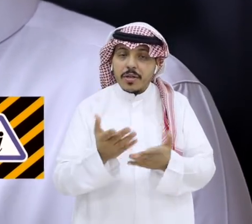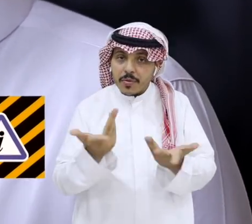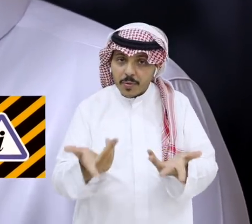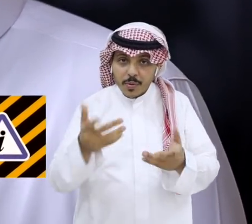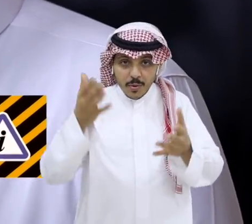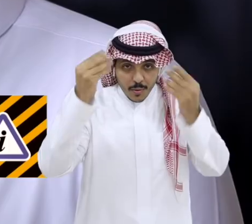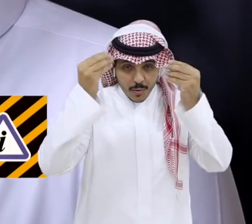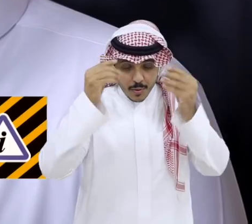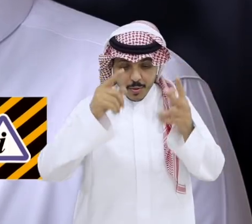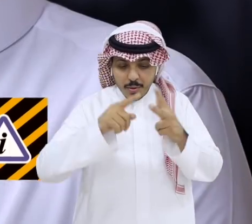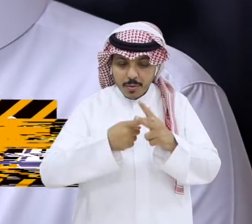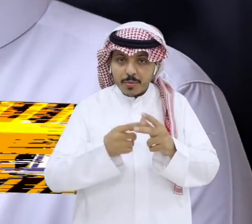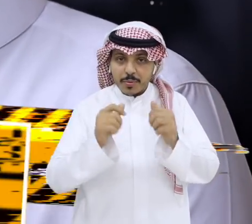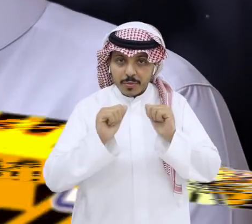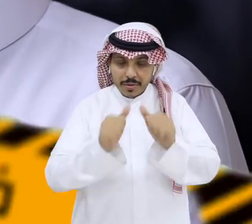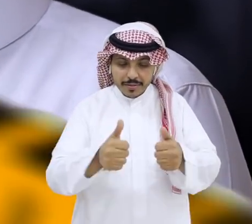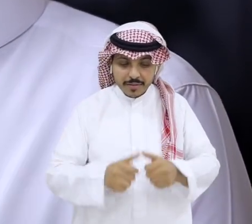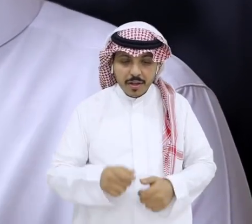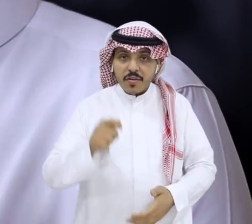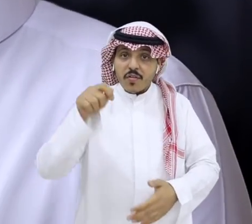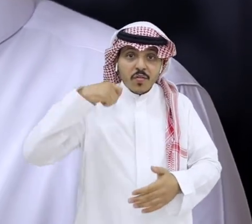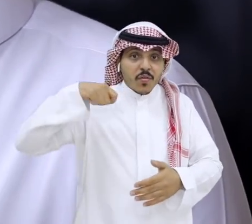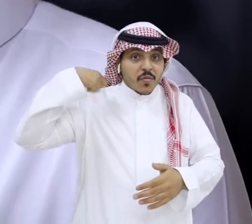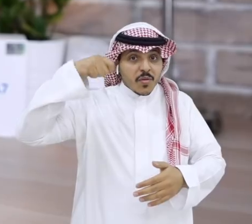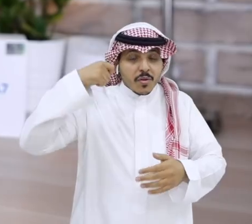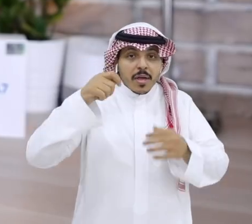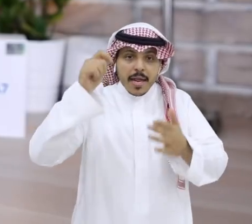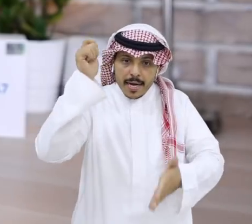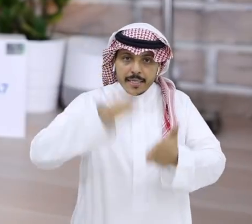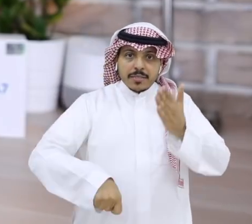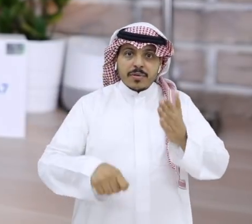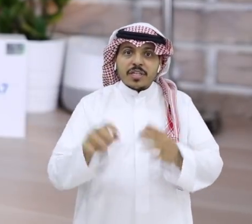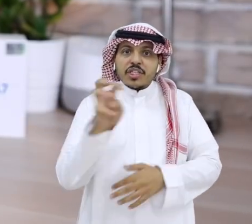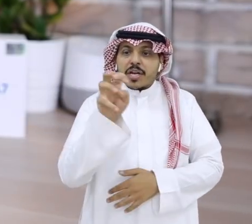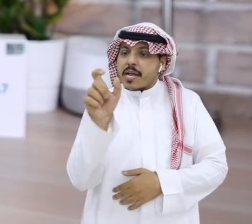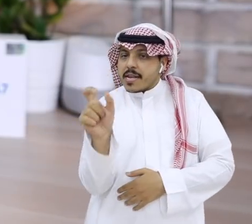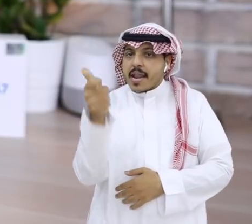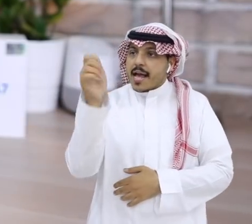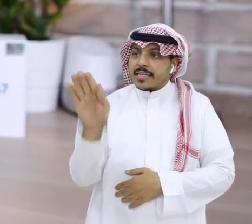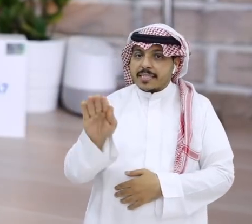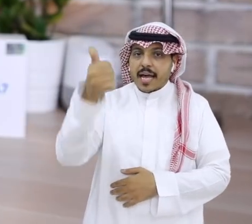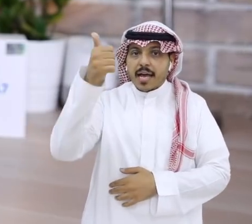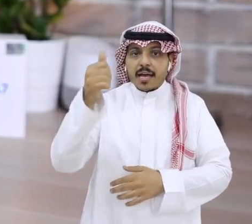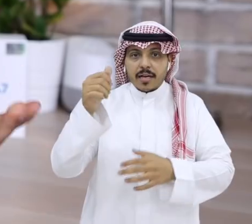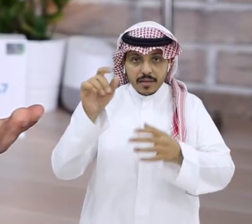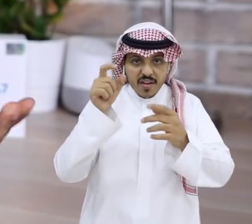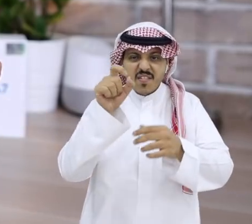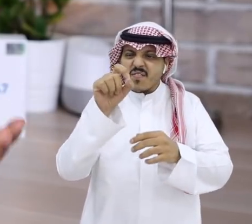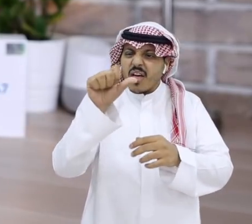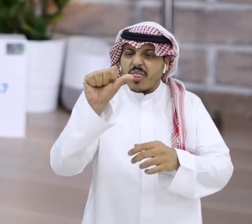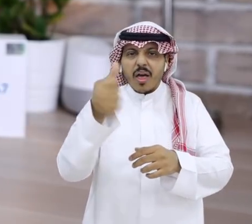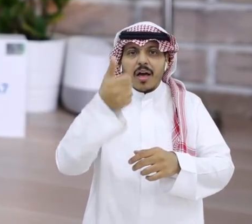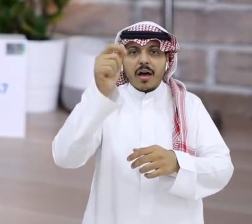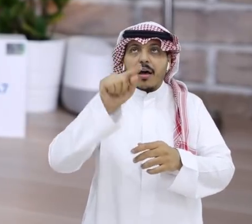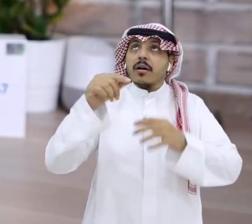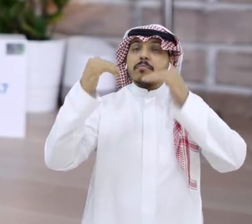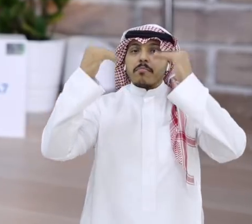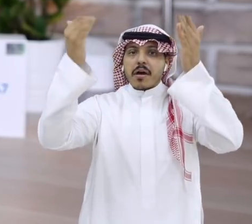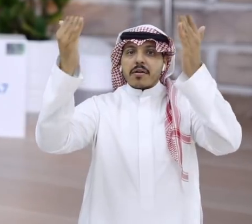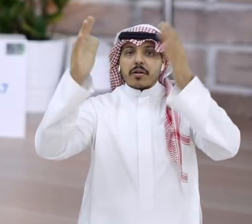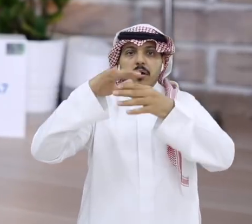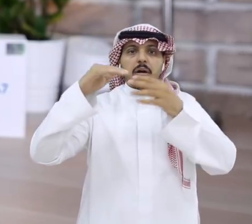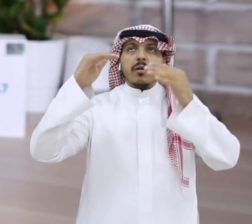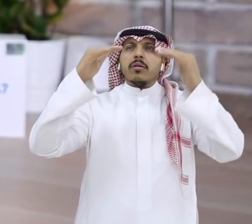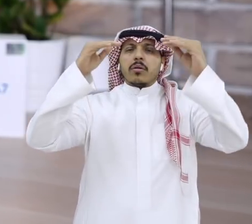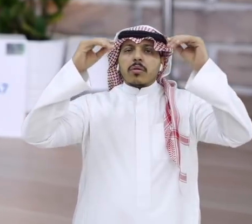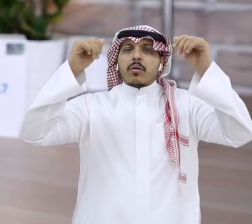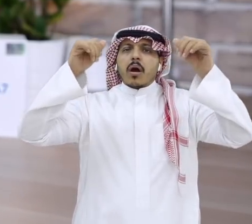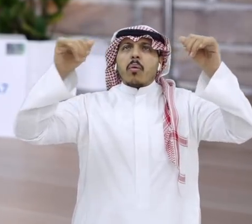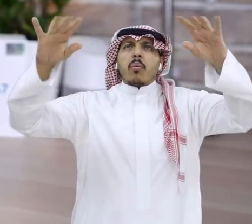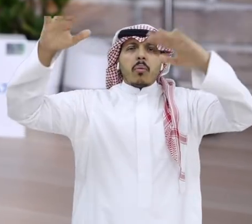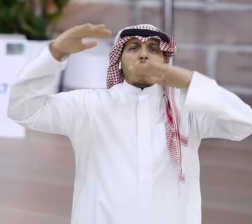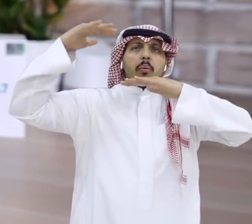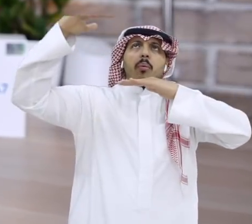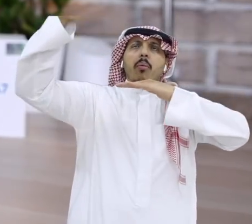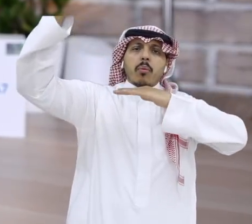Let's start it with the first official video from NASA from the ISS